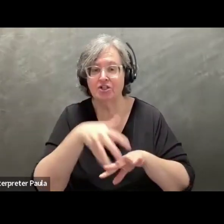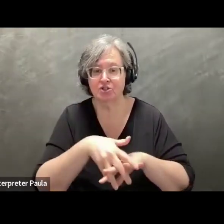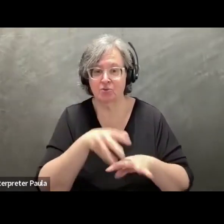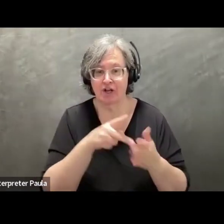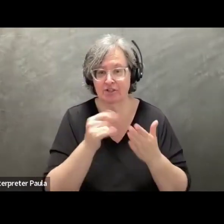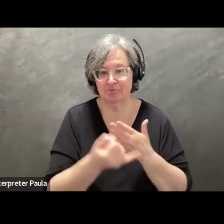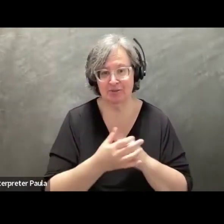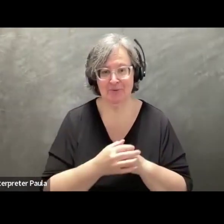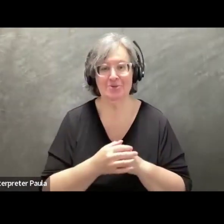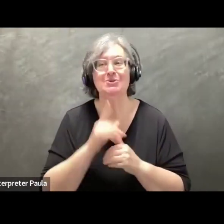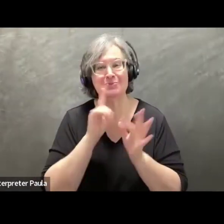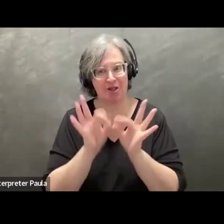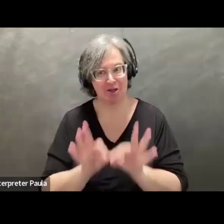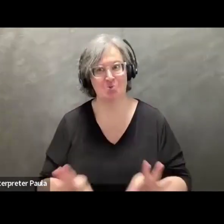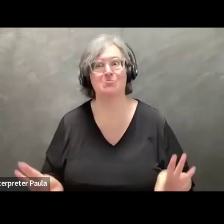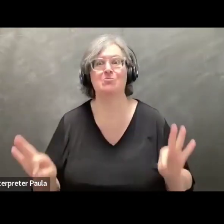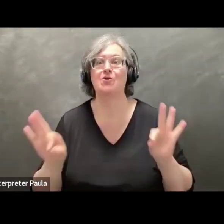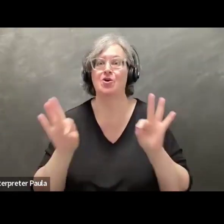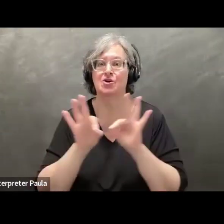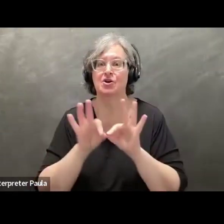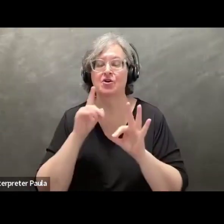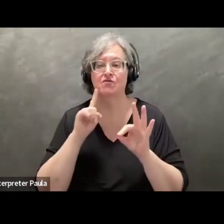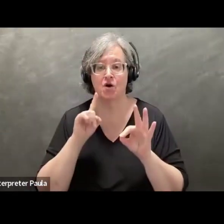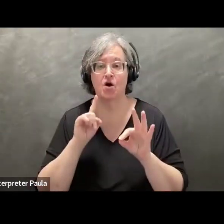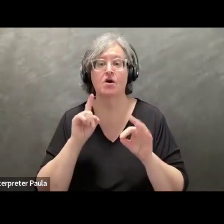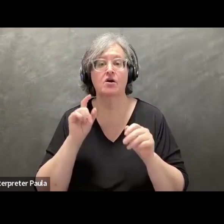a very important project for the administration on disabilities,